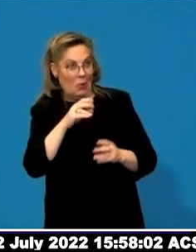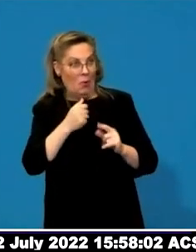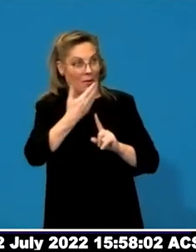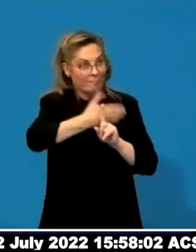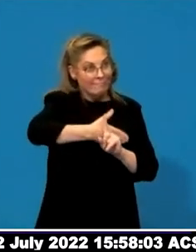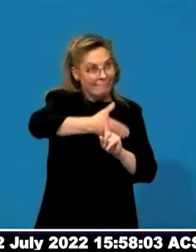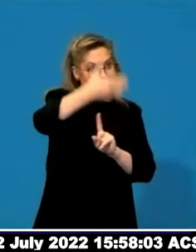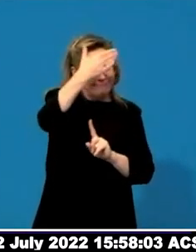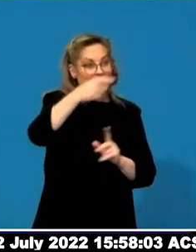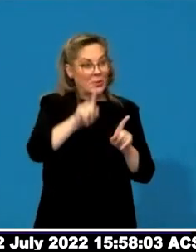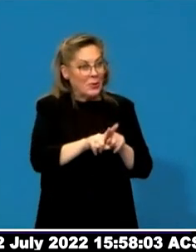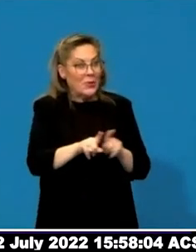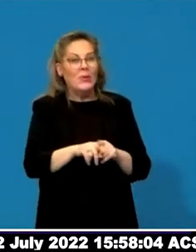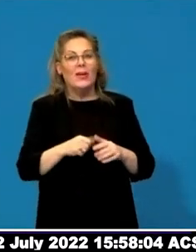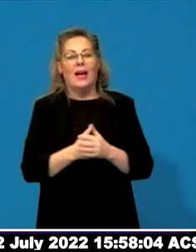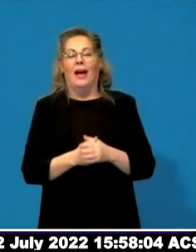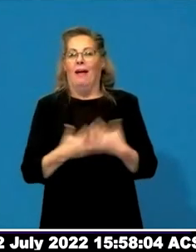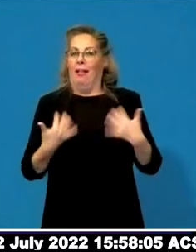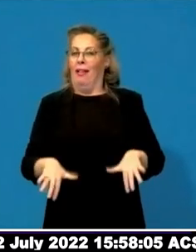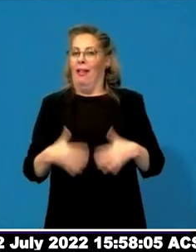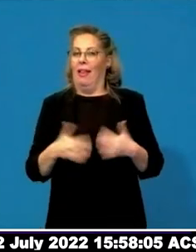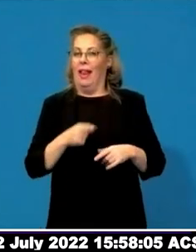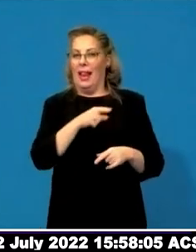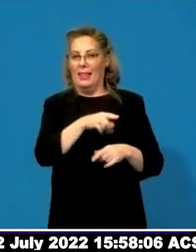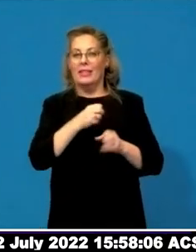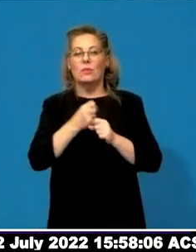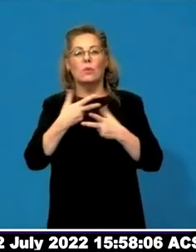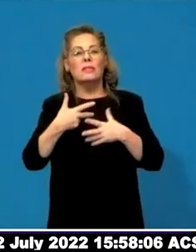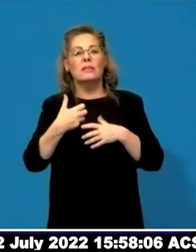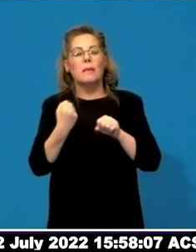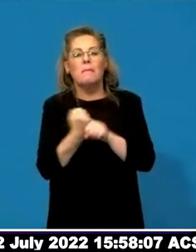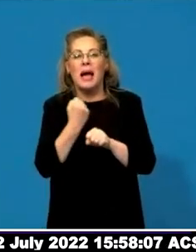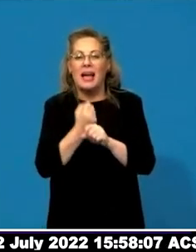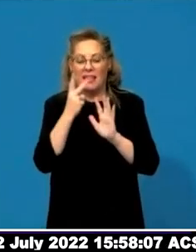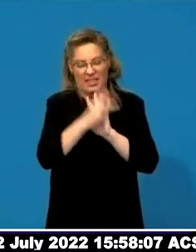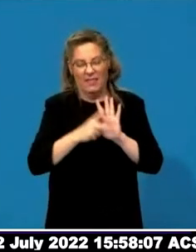Thank you, operator. That 'Carry the Flag' video was produced by Tamarind Tree Pictures.